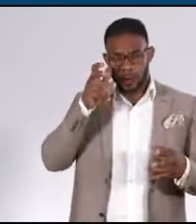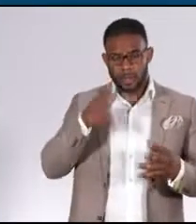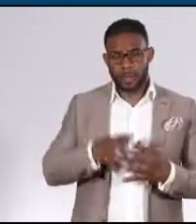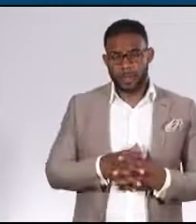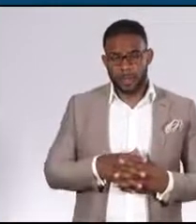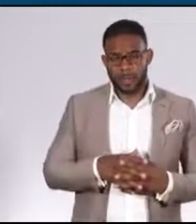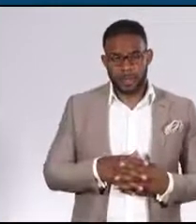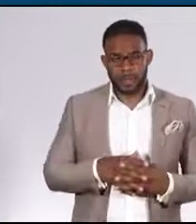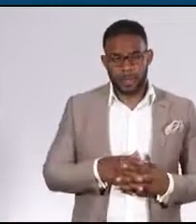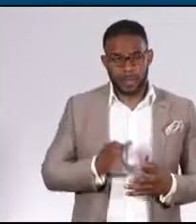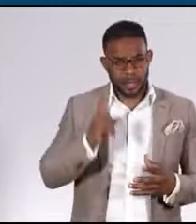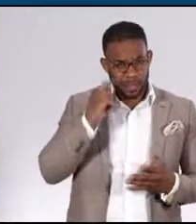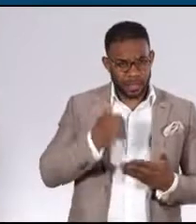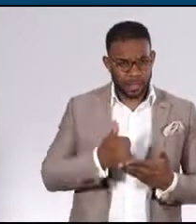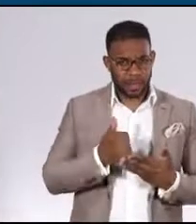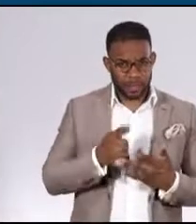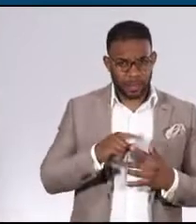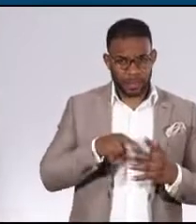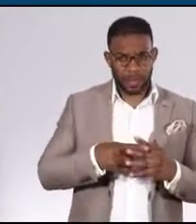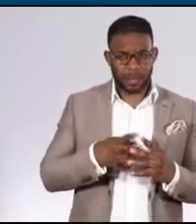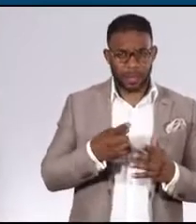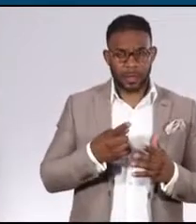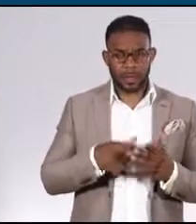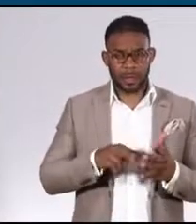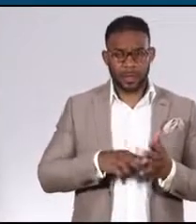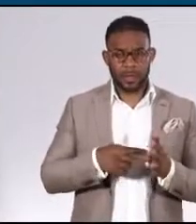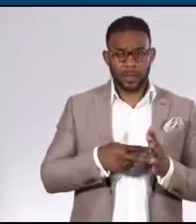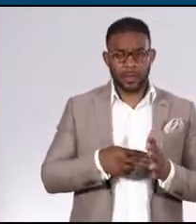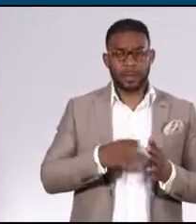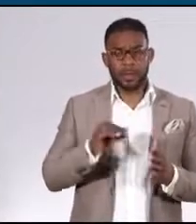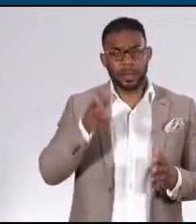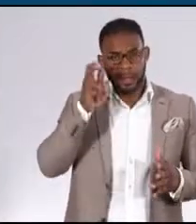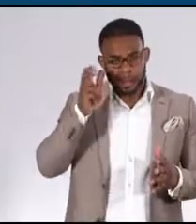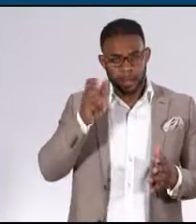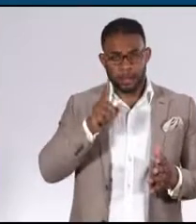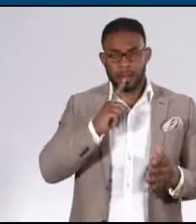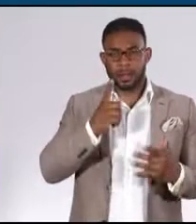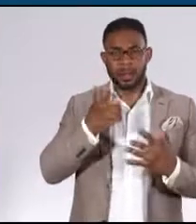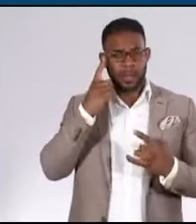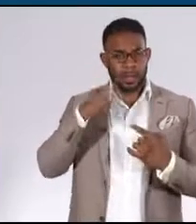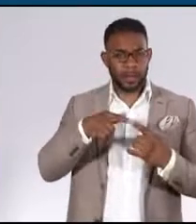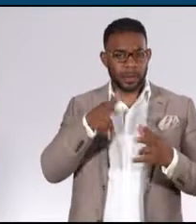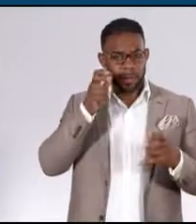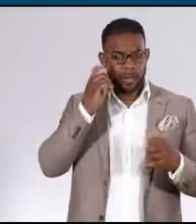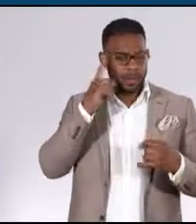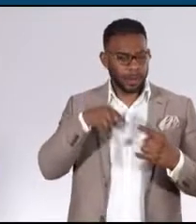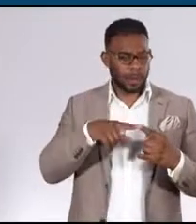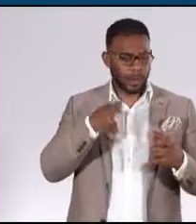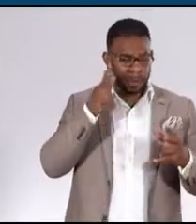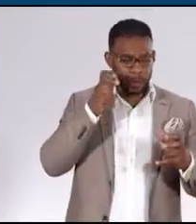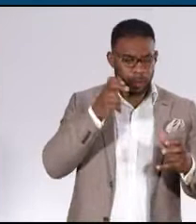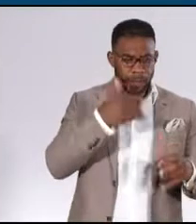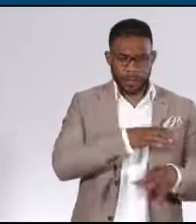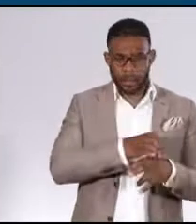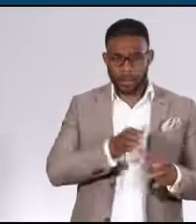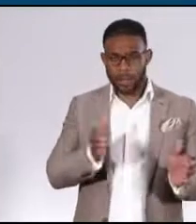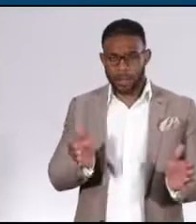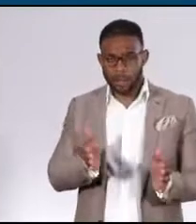I think it helps it's helpful to begin what what I mean by hearing. And when I think about hearing I think about hearing fundamentally occurring in two steps